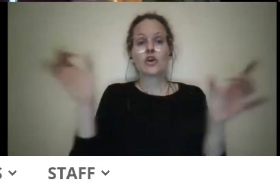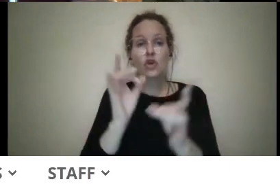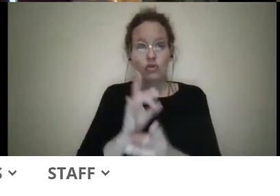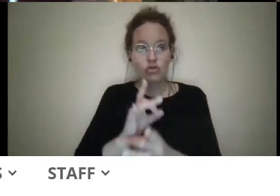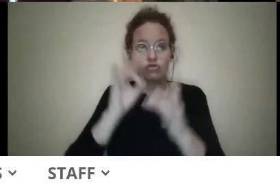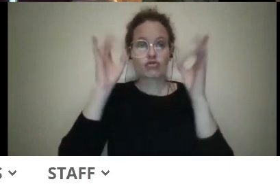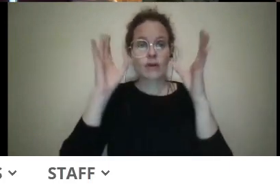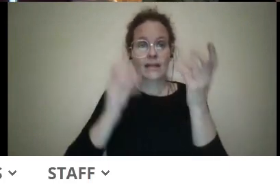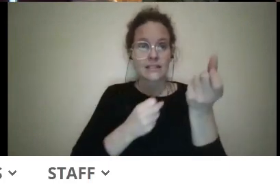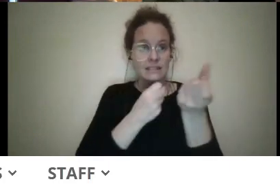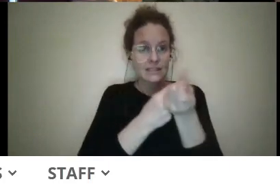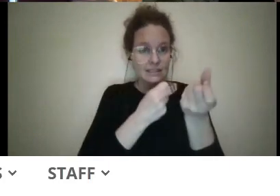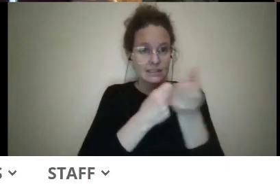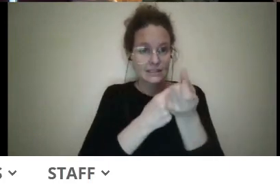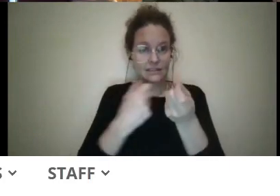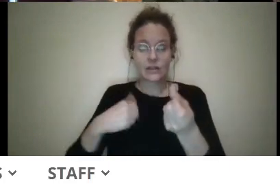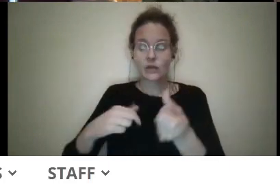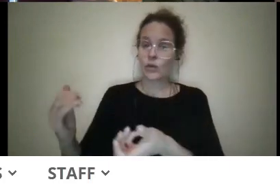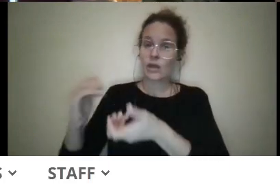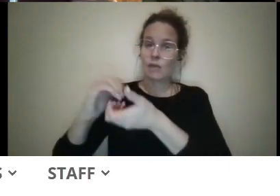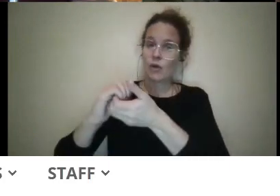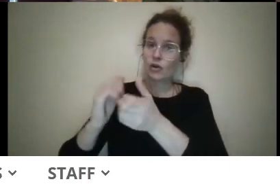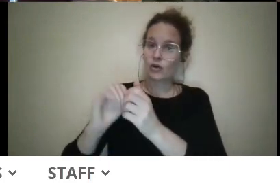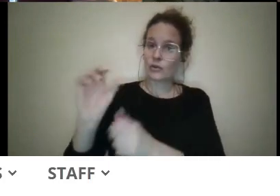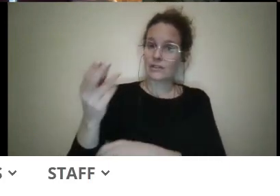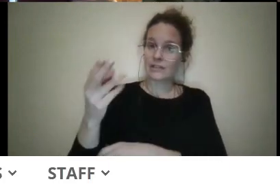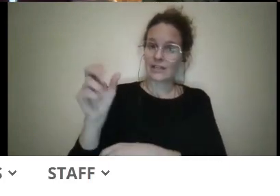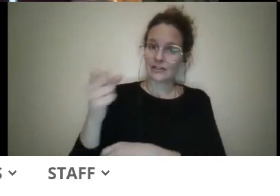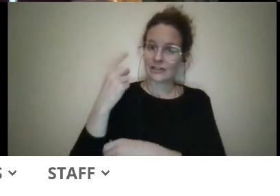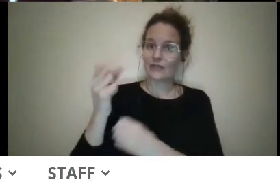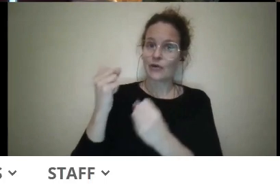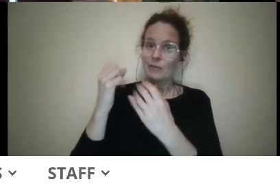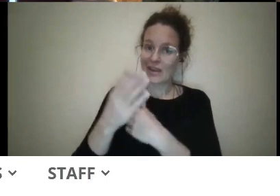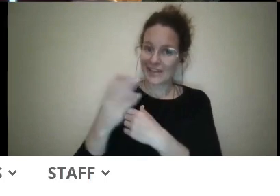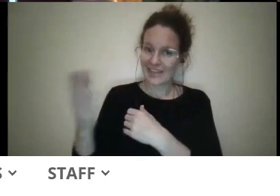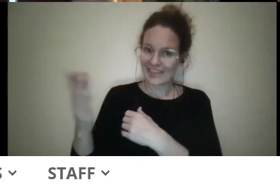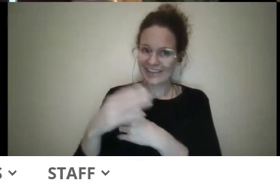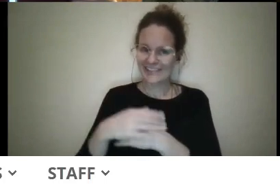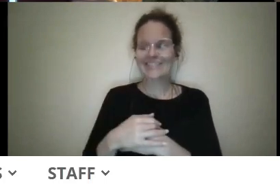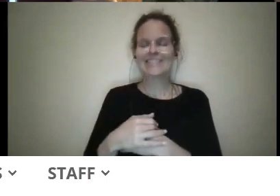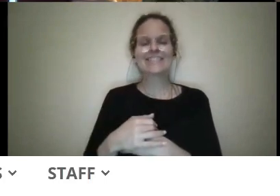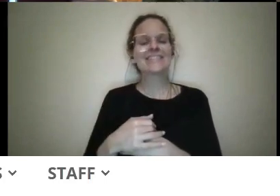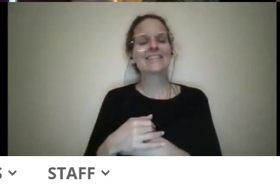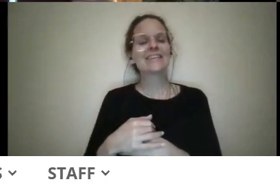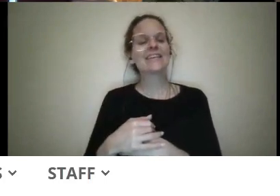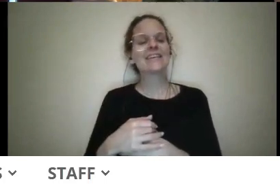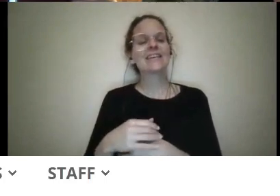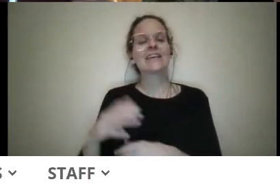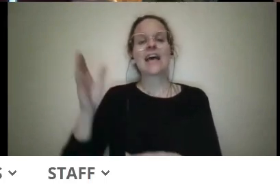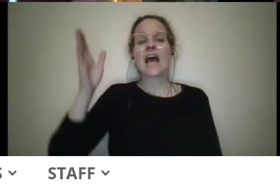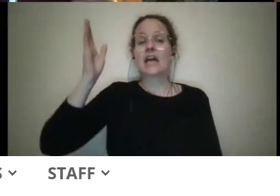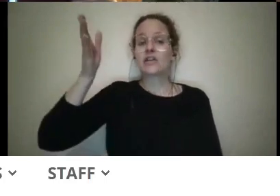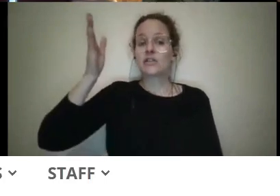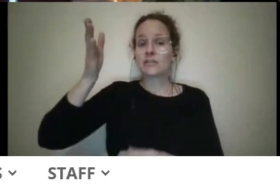I know we partner with CHS on a lot of those those things. We also have speakers for parent support